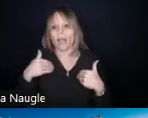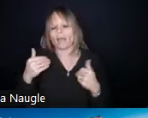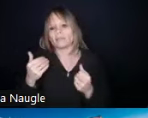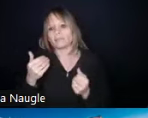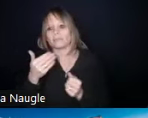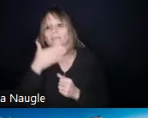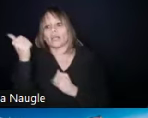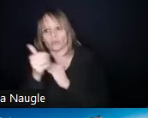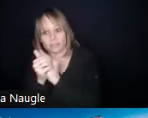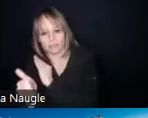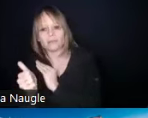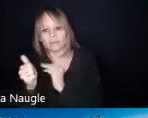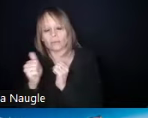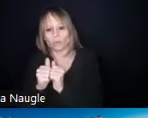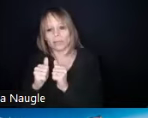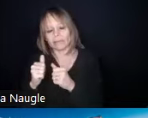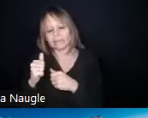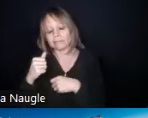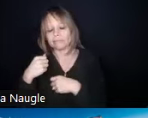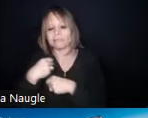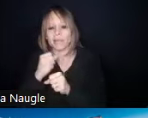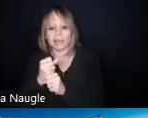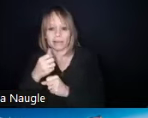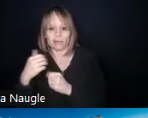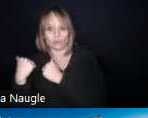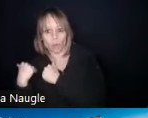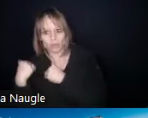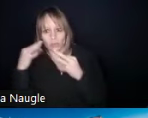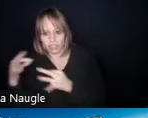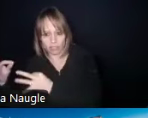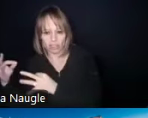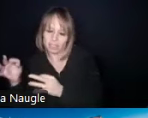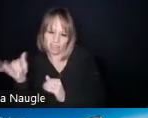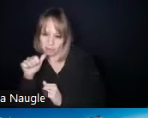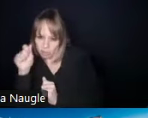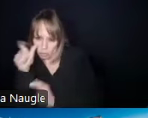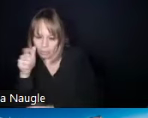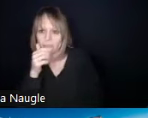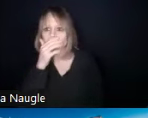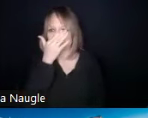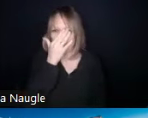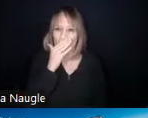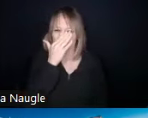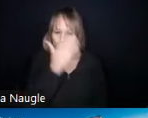skills. That's probably not a surprise to most of you. Uh I also tested uh as a pilot to go with some other things that